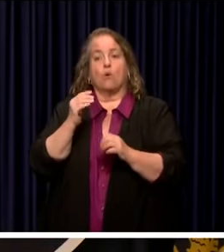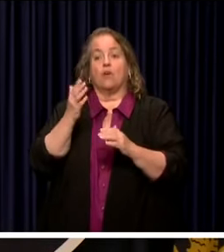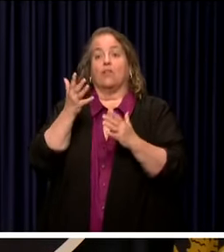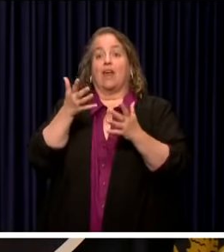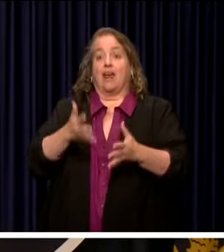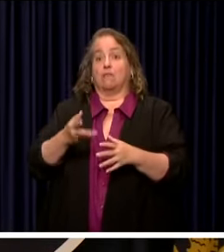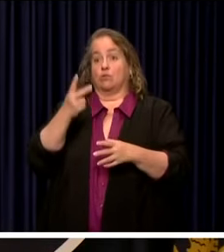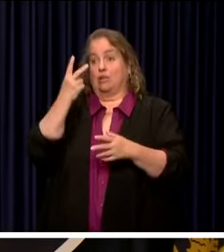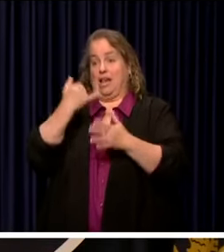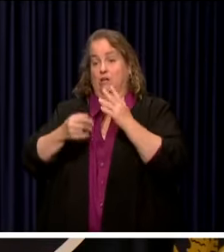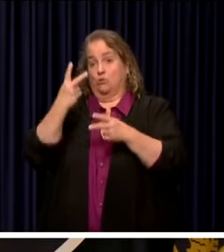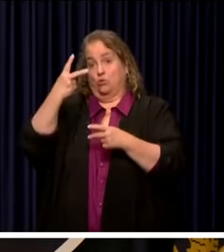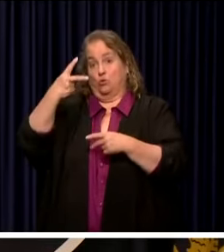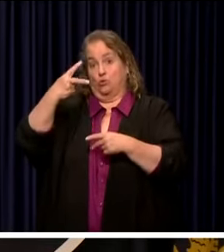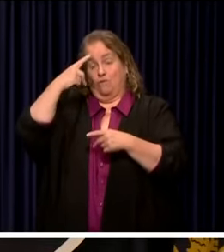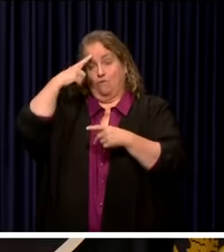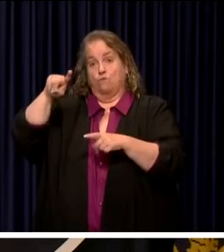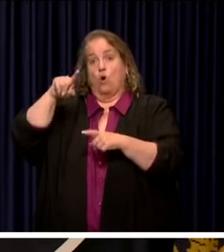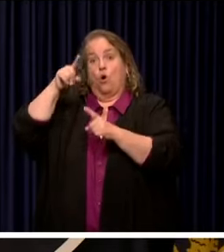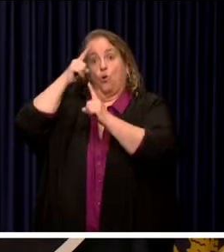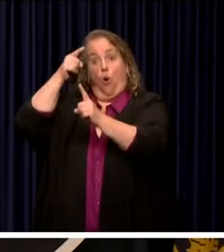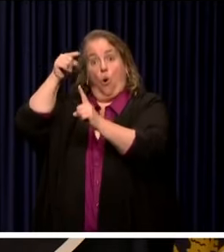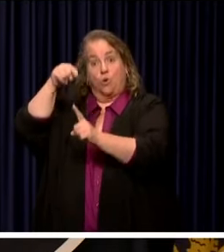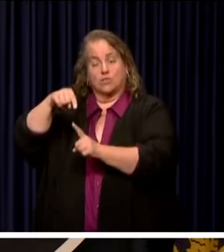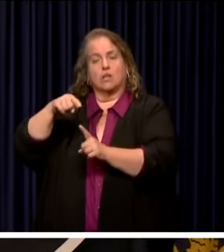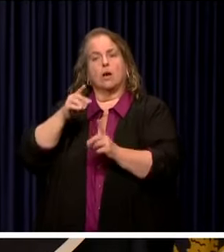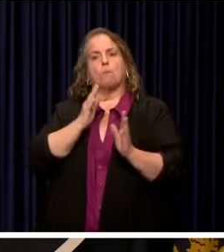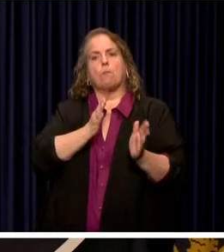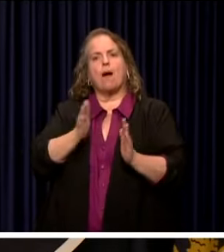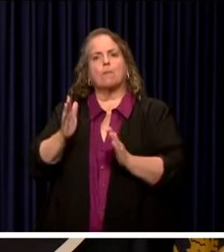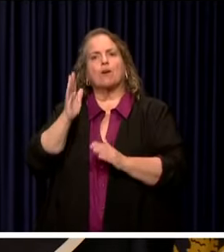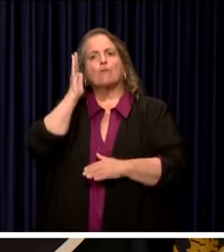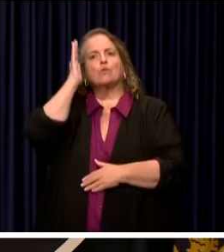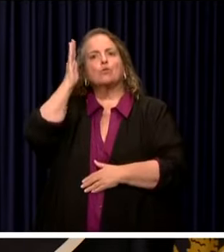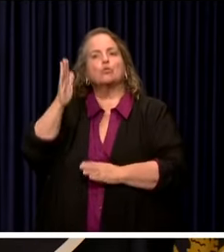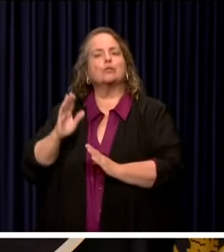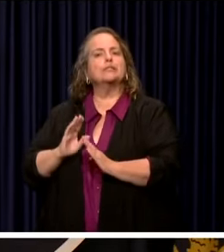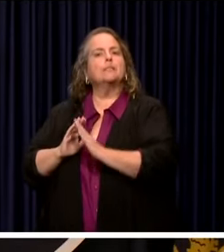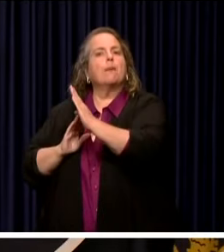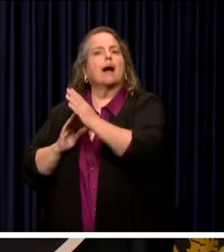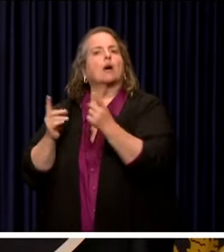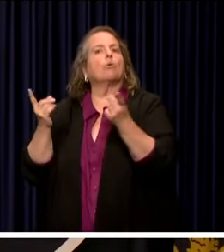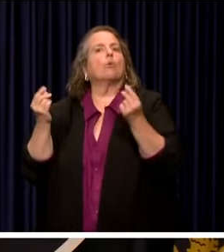TO SUGGEST THAT IT IS ANYTHING